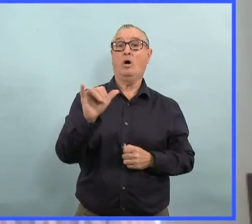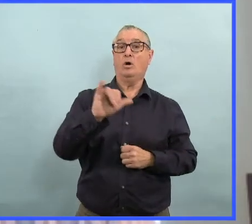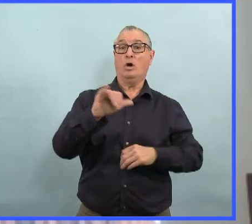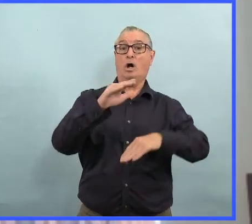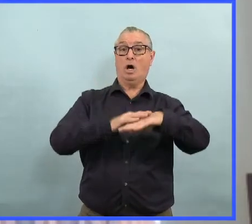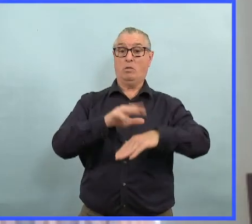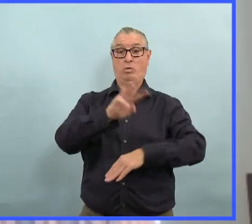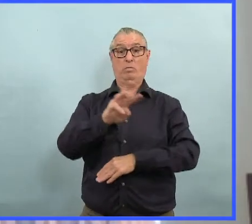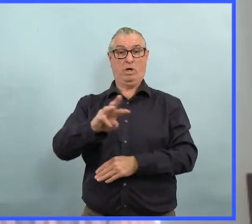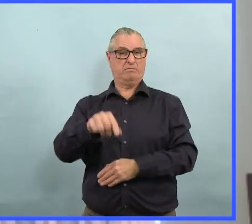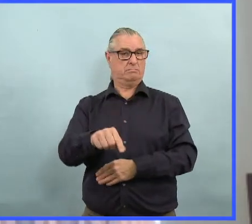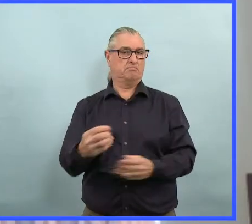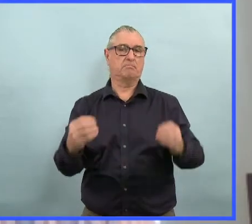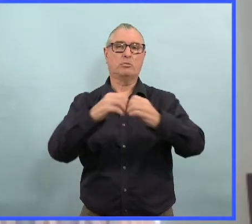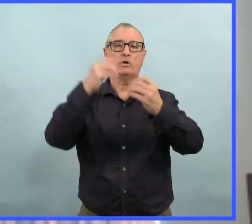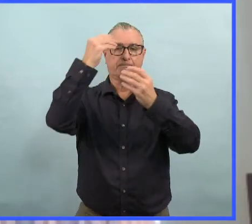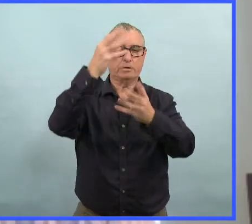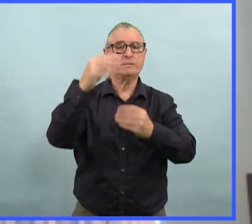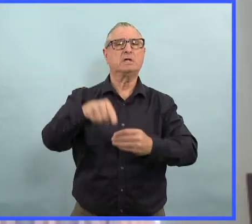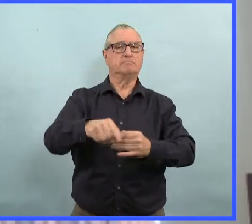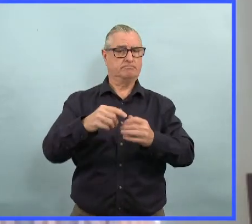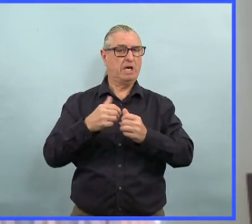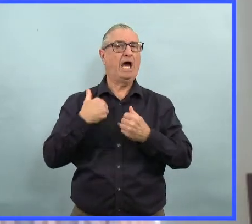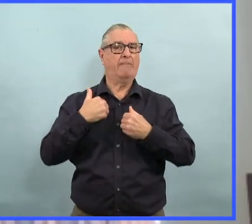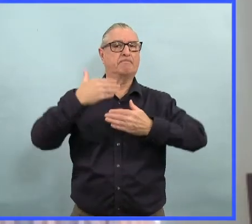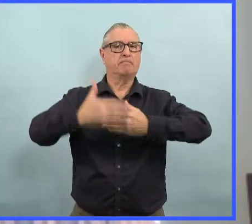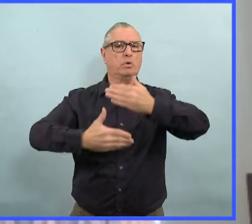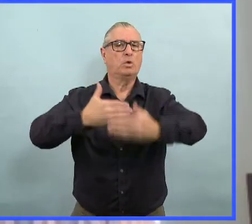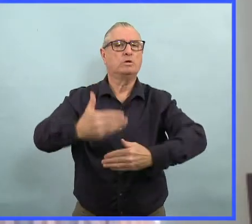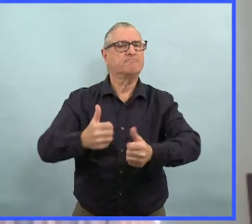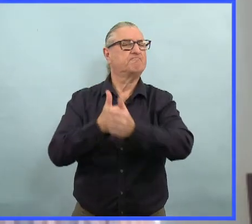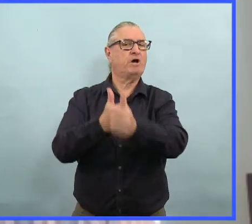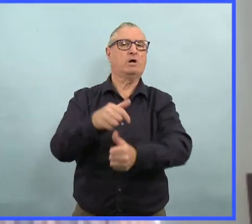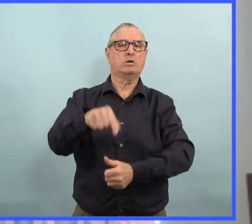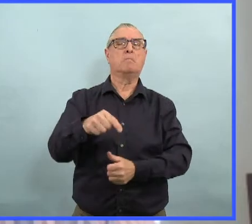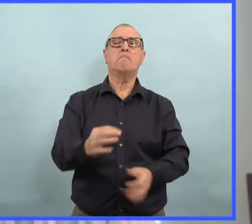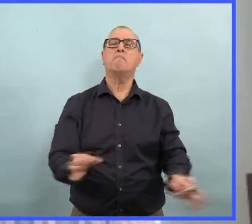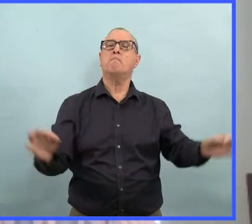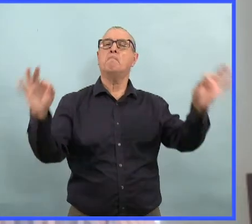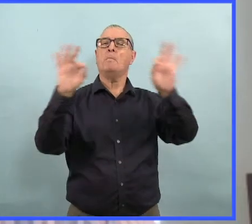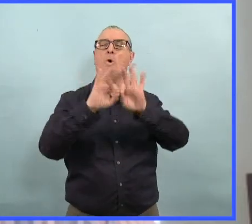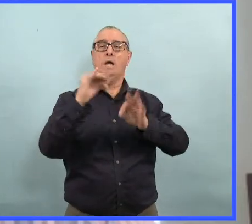need to to ensure people are being tested at the first signs of illness especially if they're high